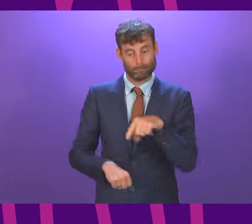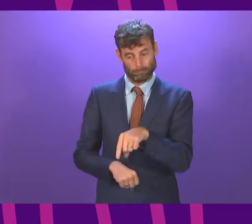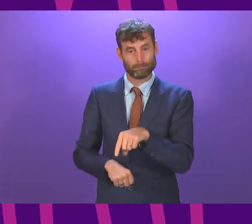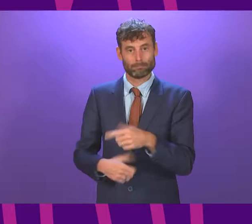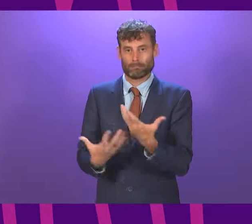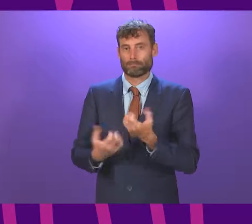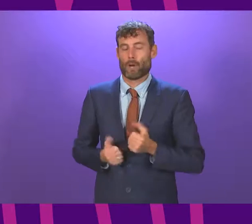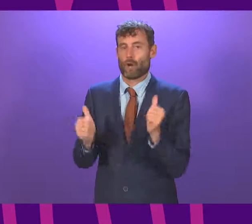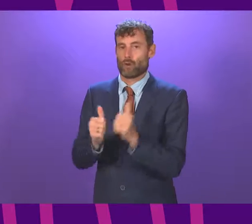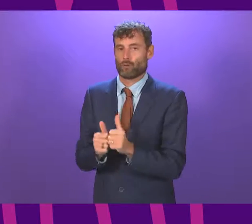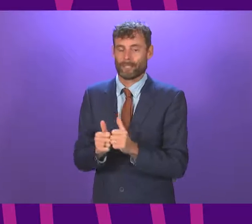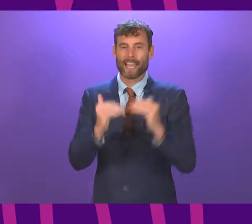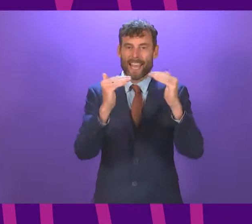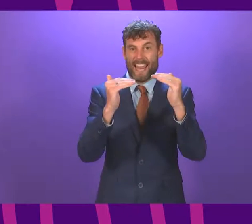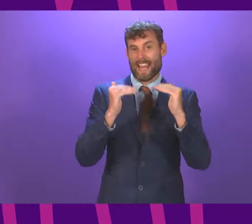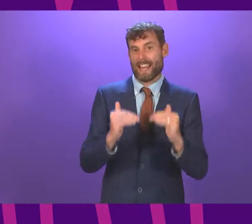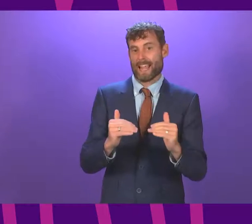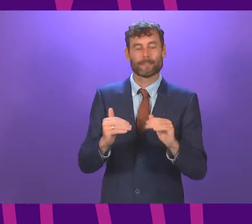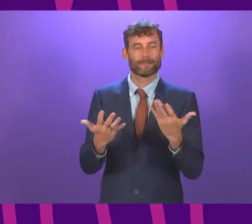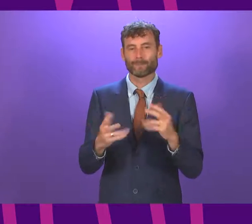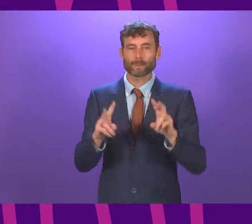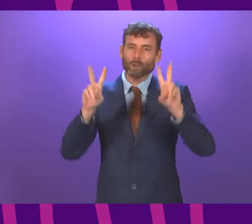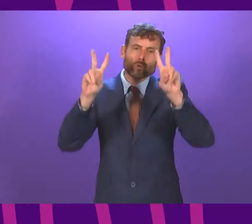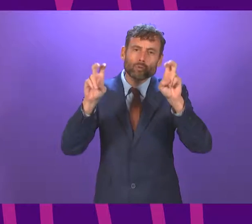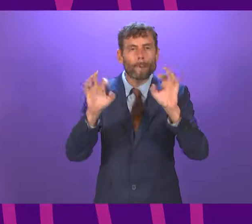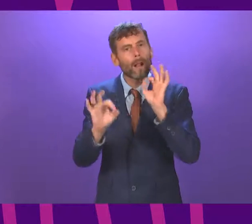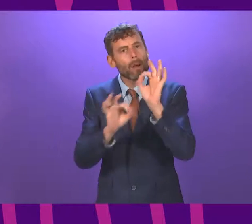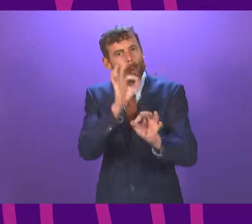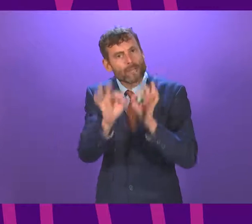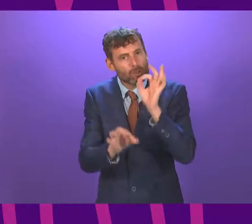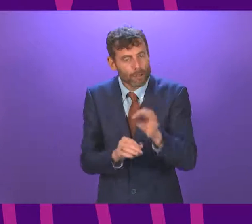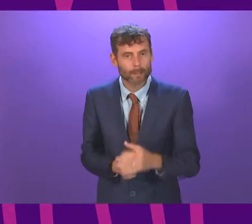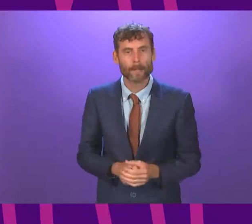The next item of business is topical questions. In order to get in